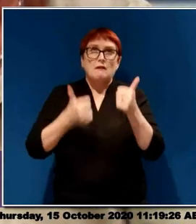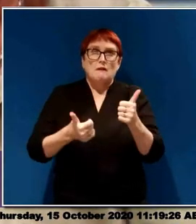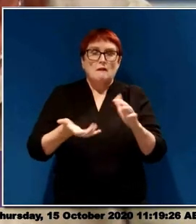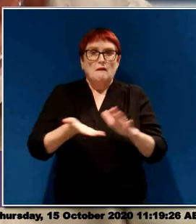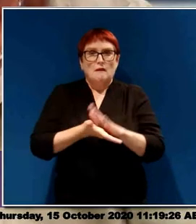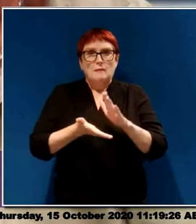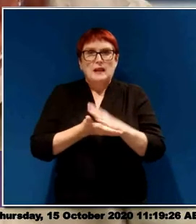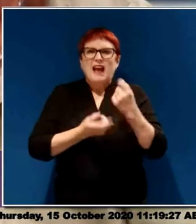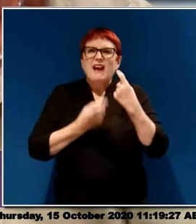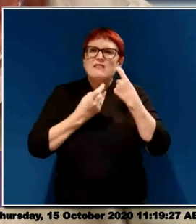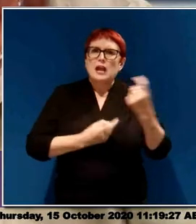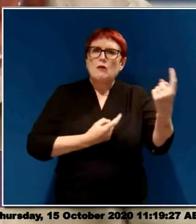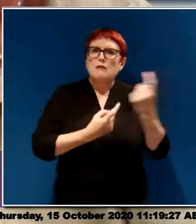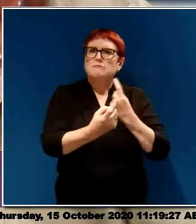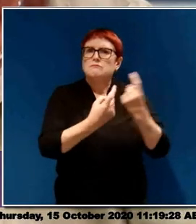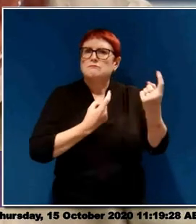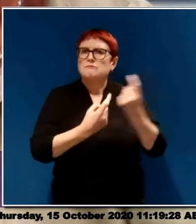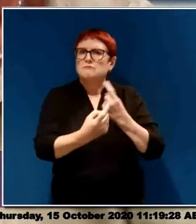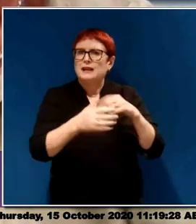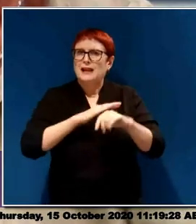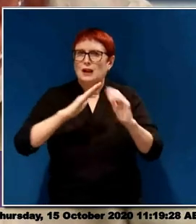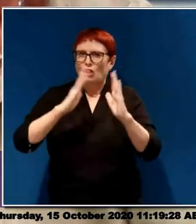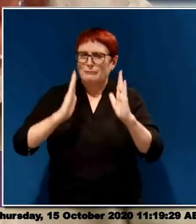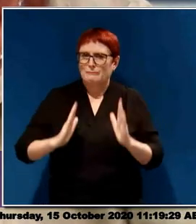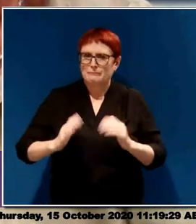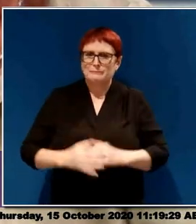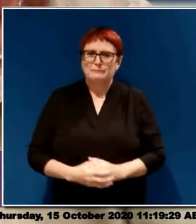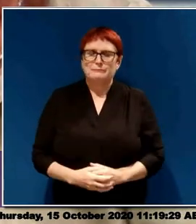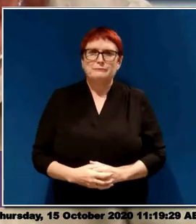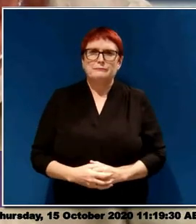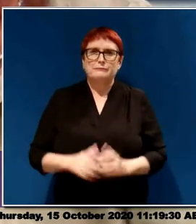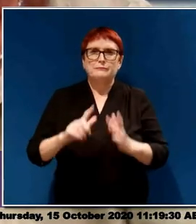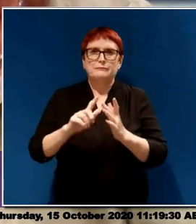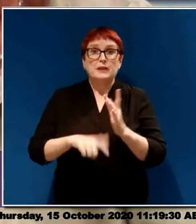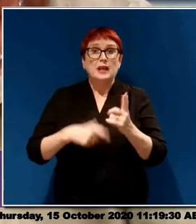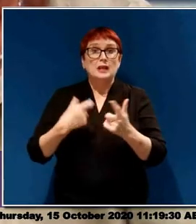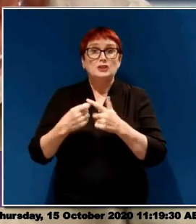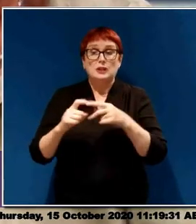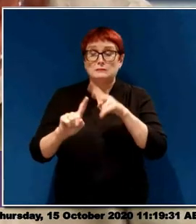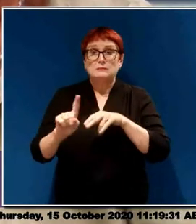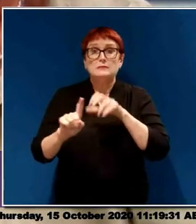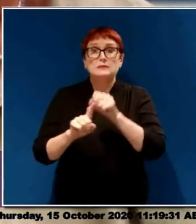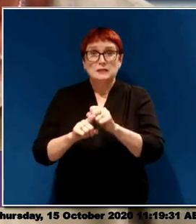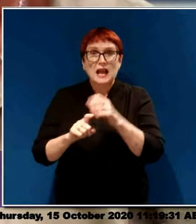Jack has got - been diagnosed with agoraphobia now, so he very,